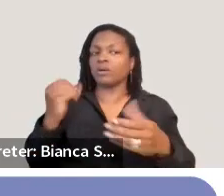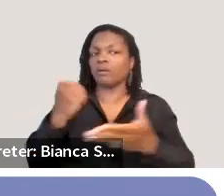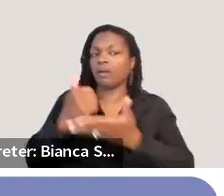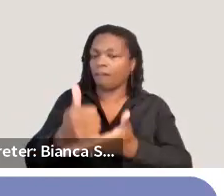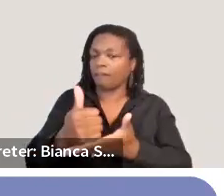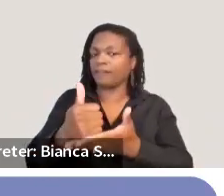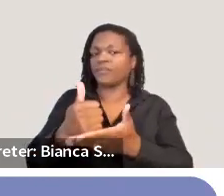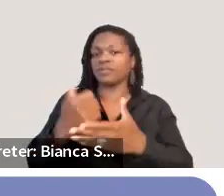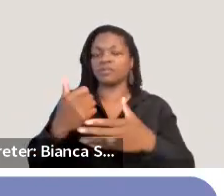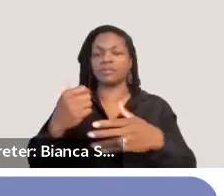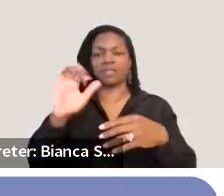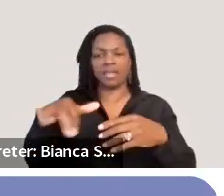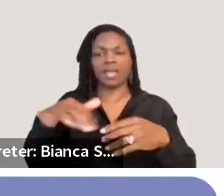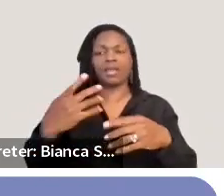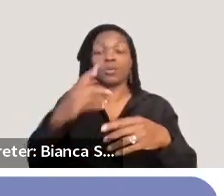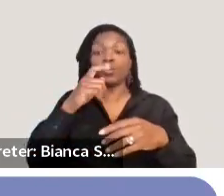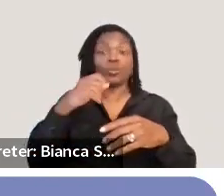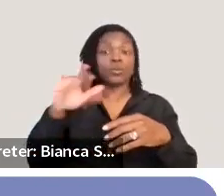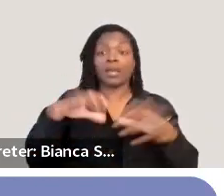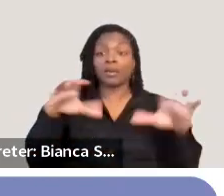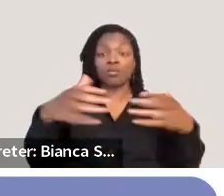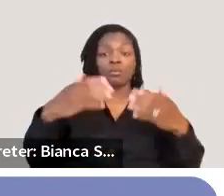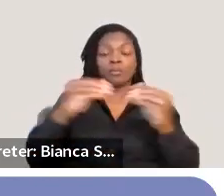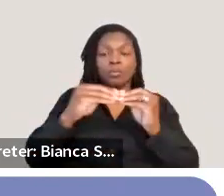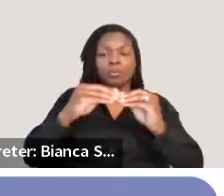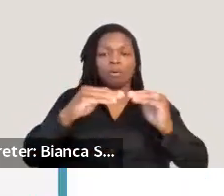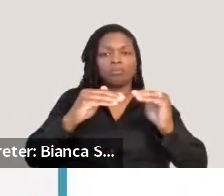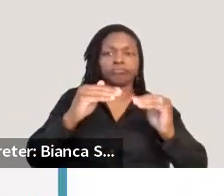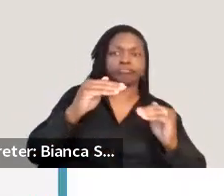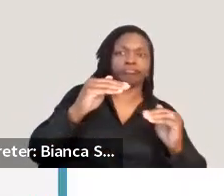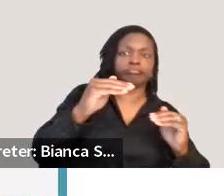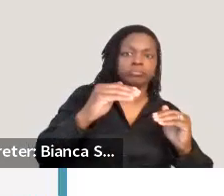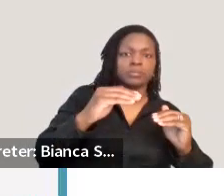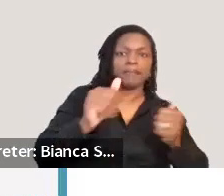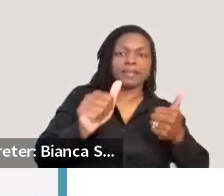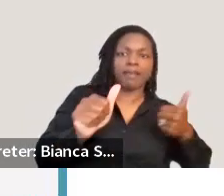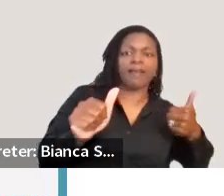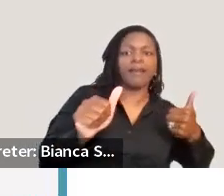Next slide. Here, we created or priority area fact sheets that can be found on the website as well.